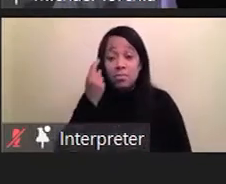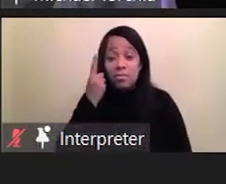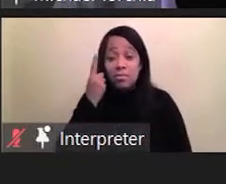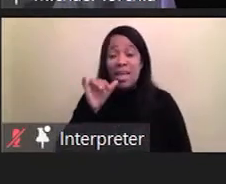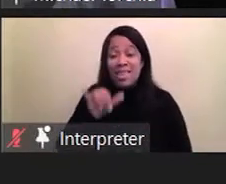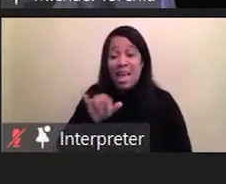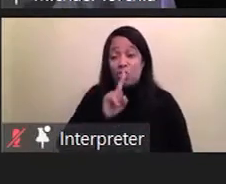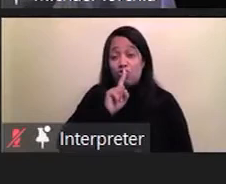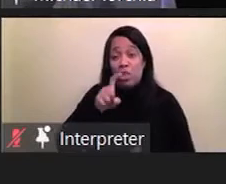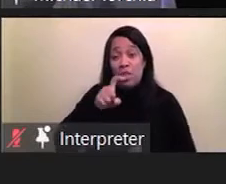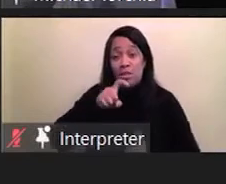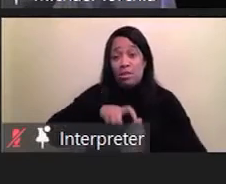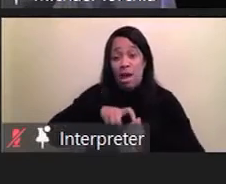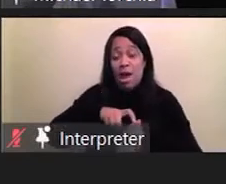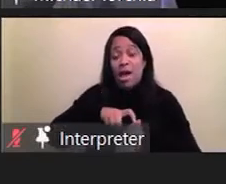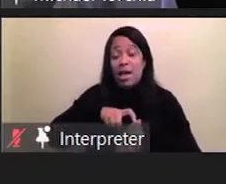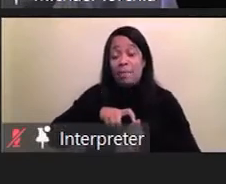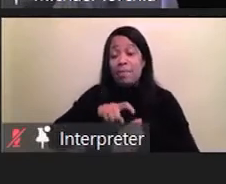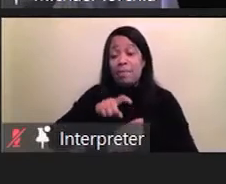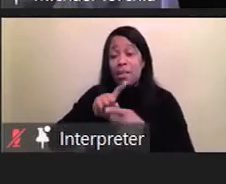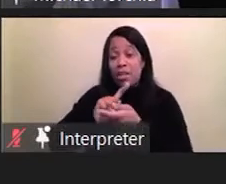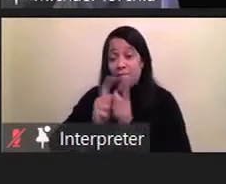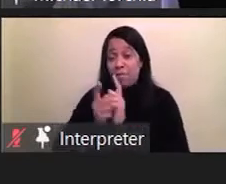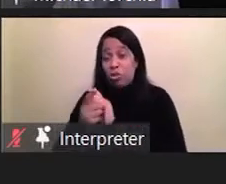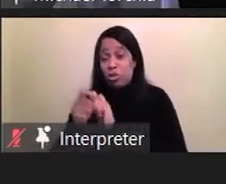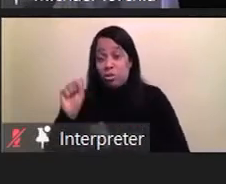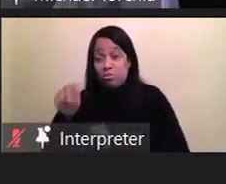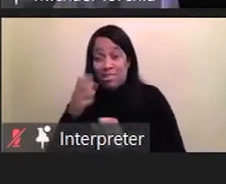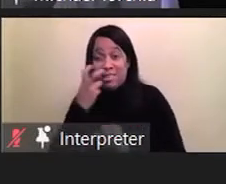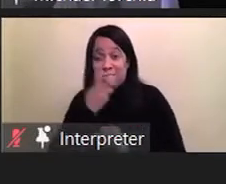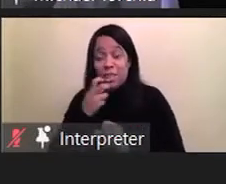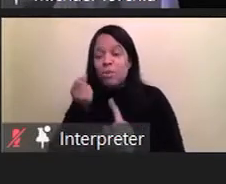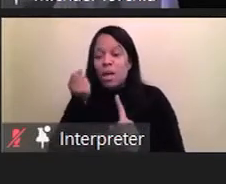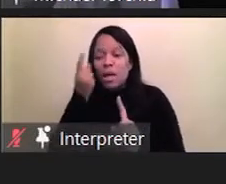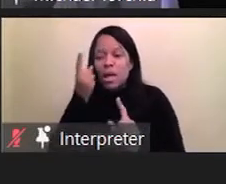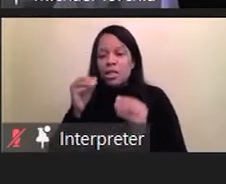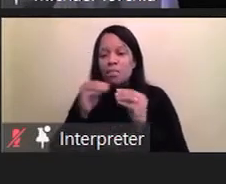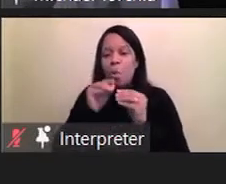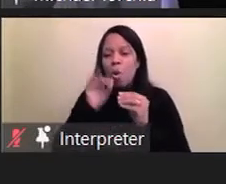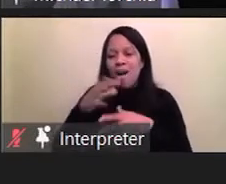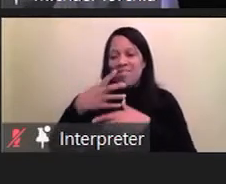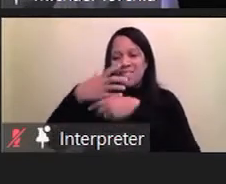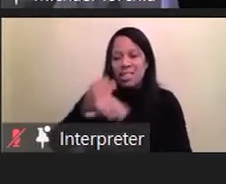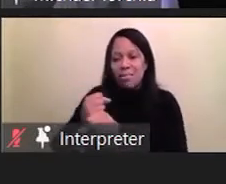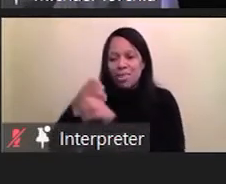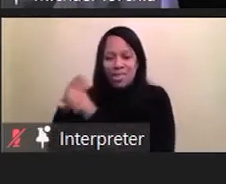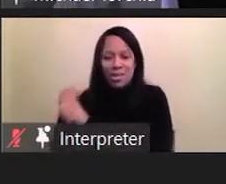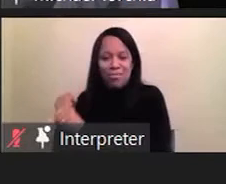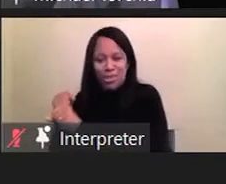But it's into summarized text for individual viewers. So this service is most often provided